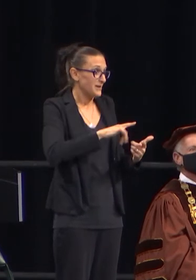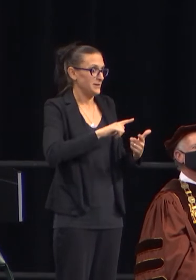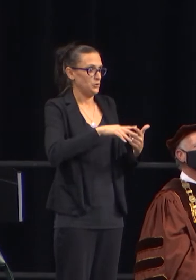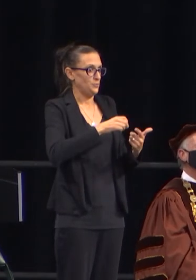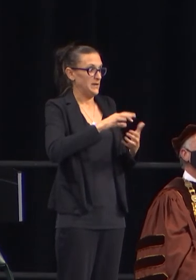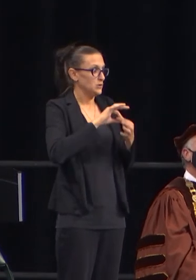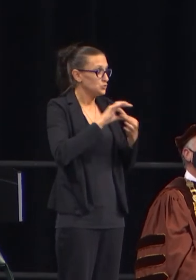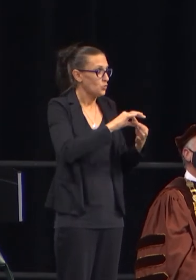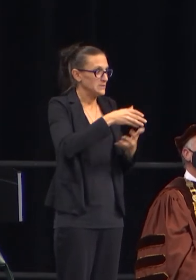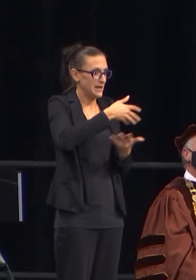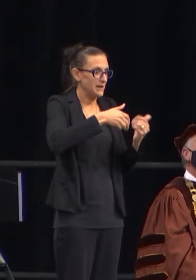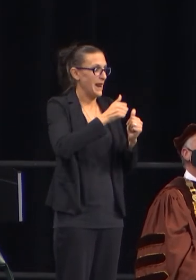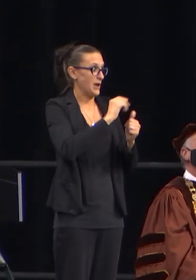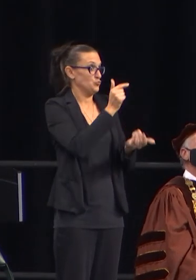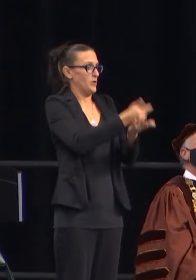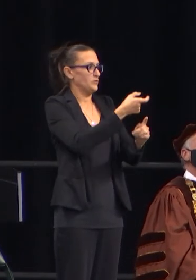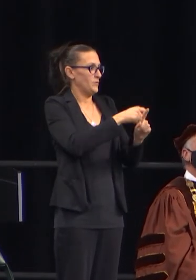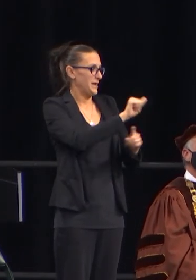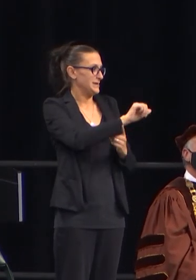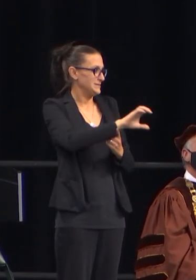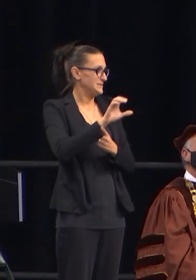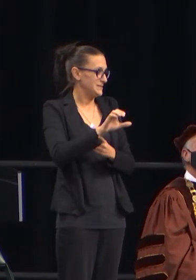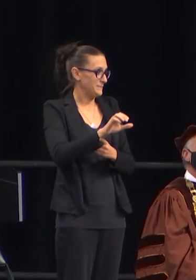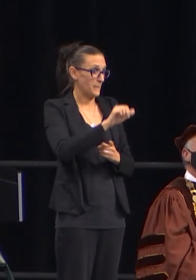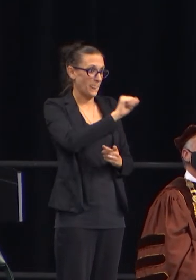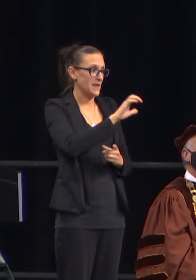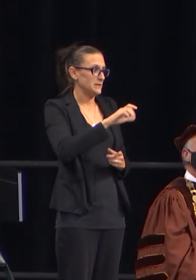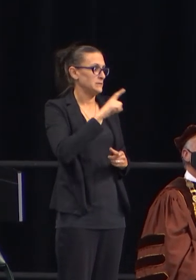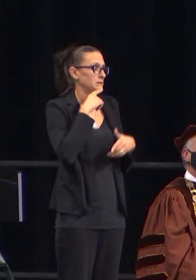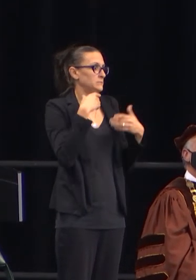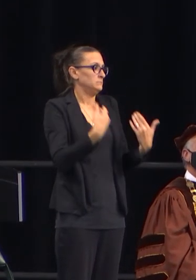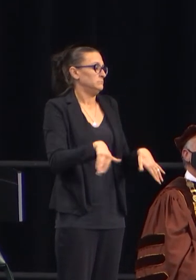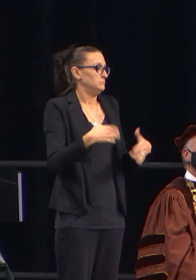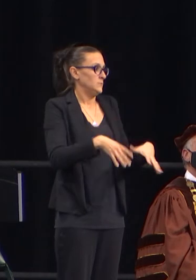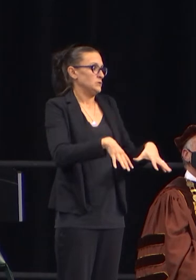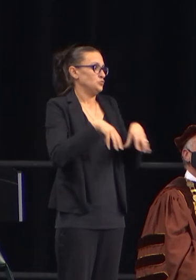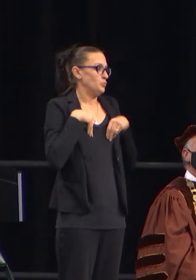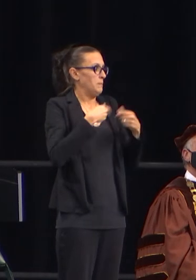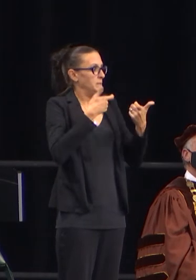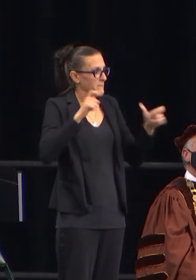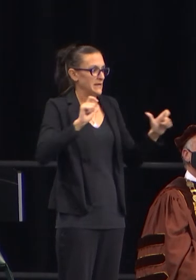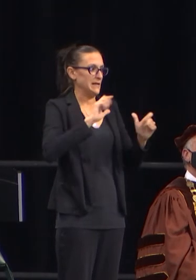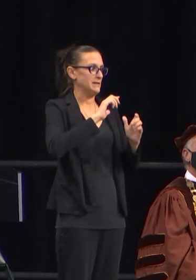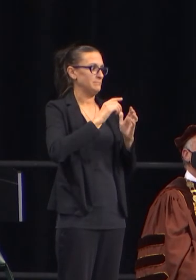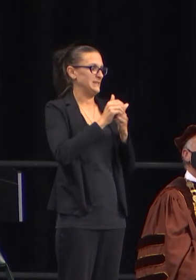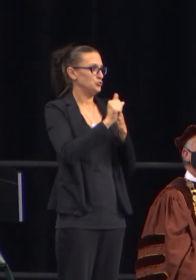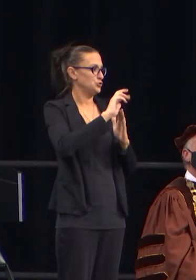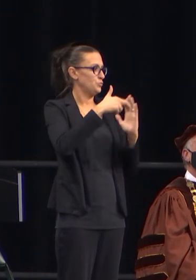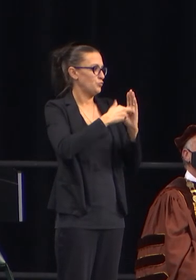from Austin Community College. ACC has assumed a major leadership role in the education space,